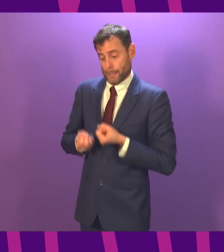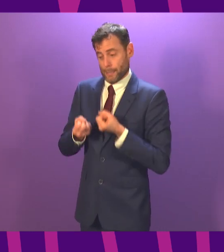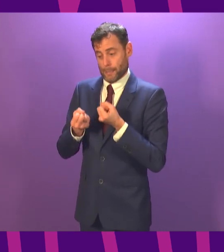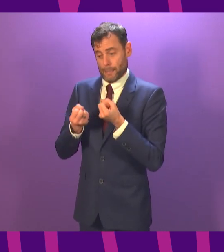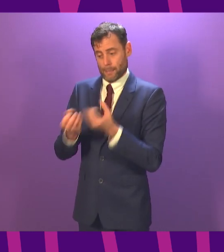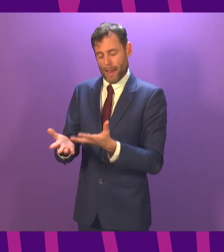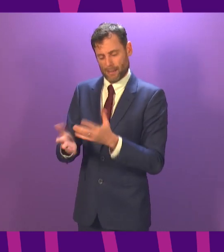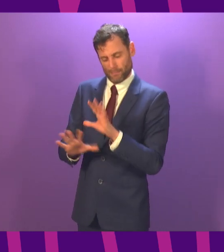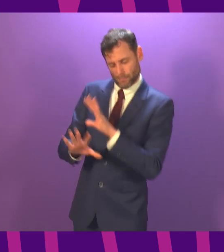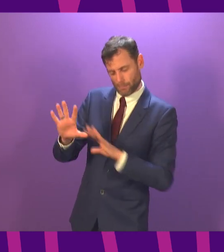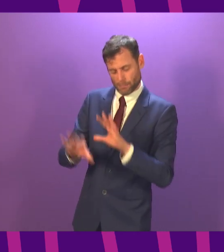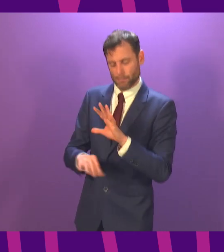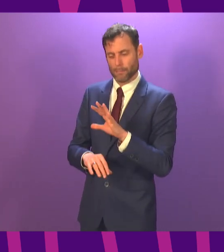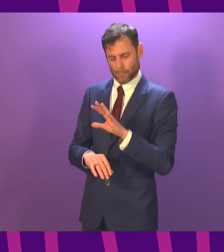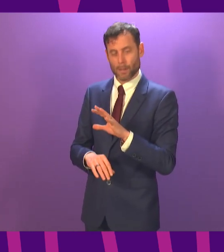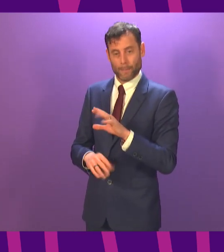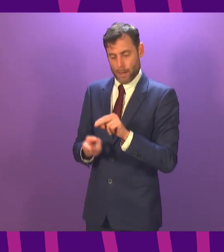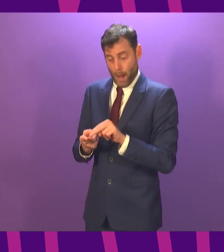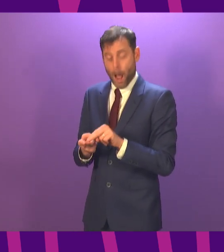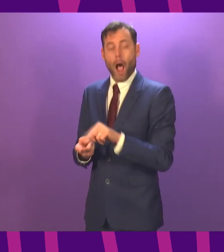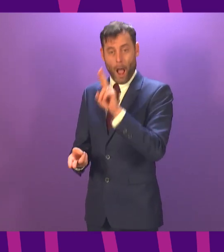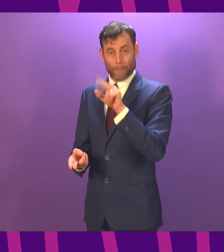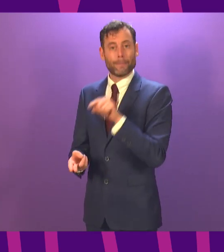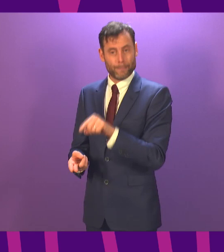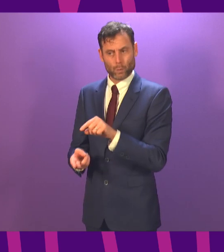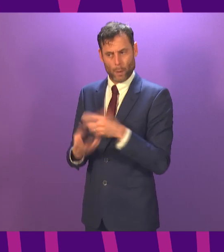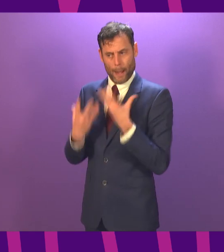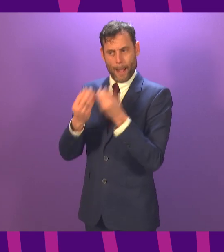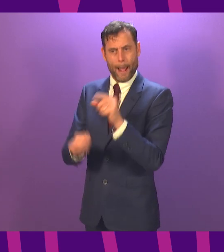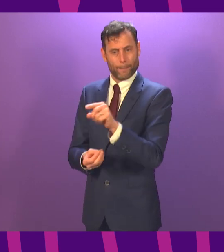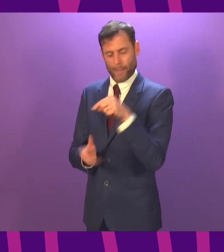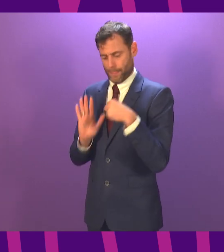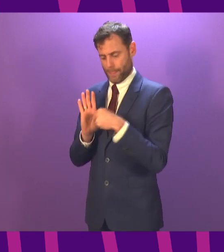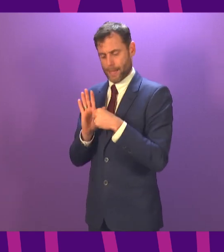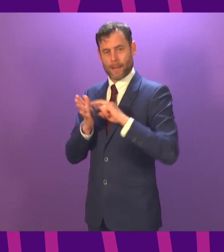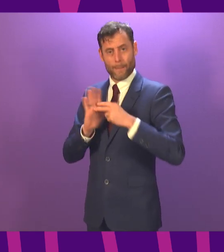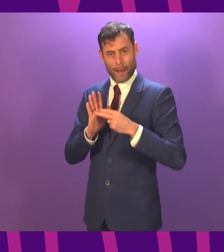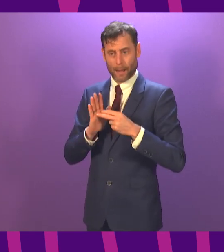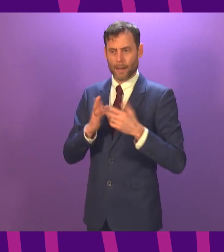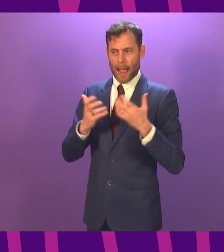partnerships had already increased significantly, but the plan sets out work with COSLA, health